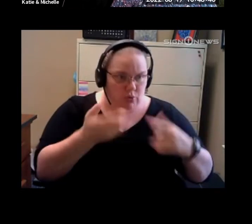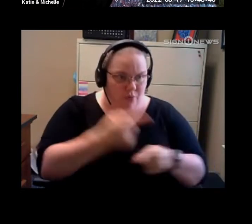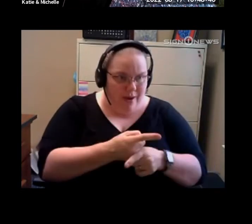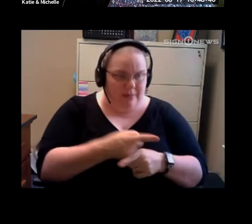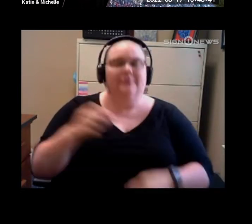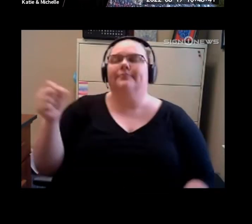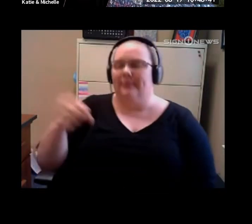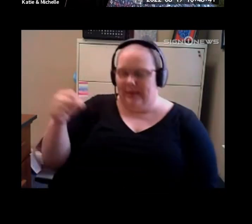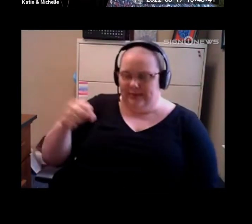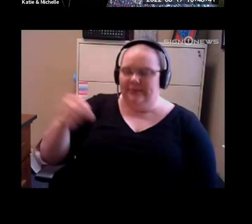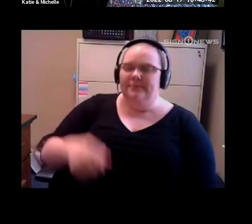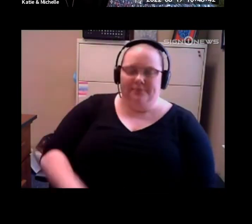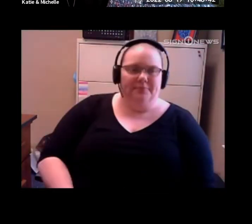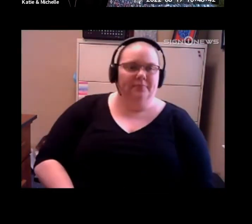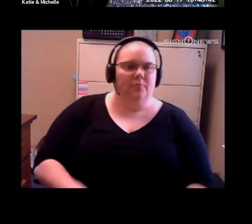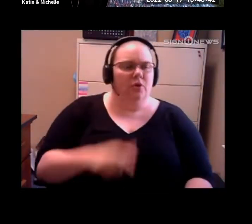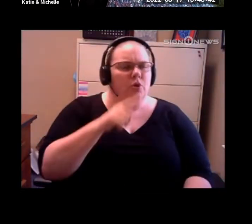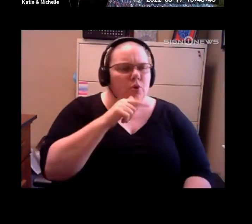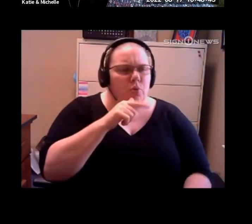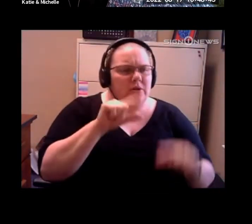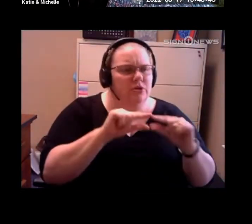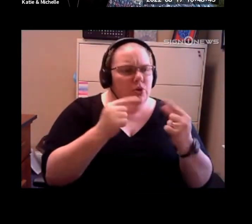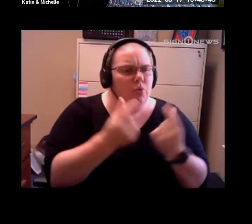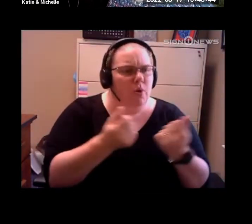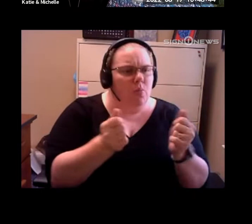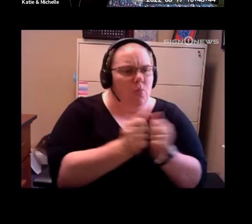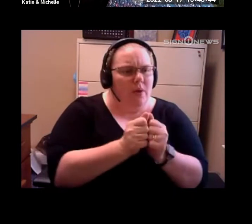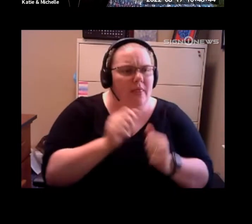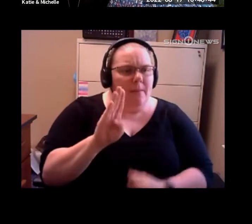who's the group with um Ben Barnes